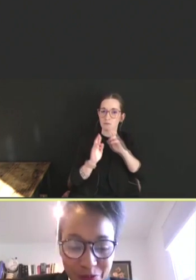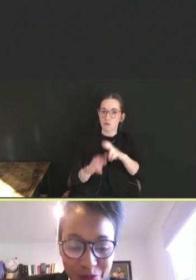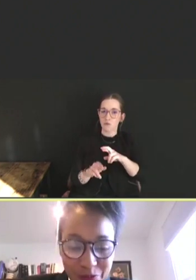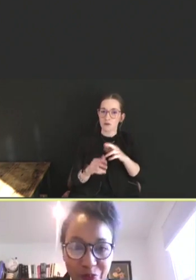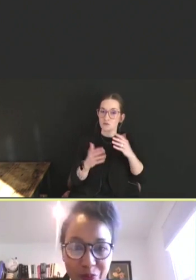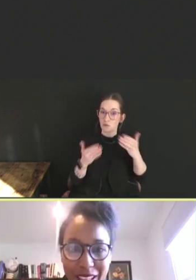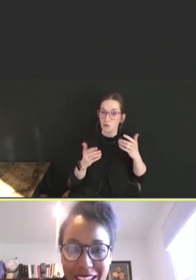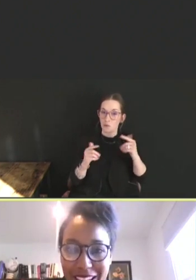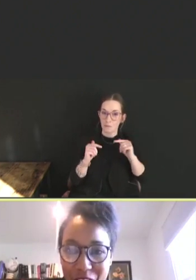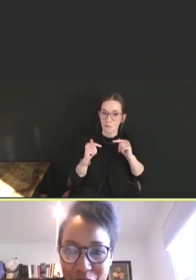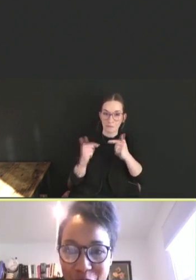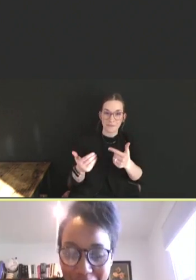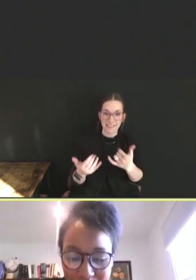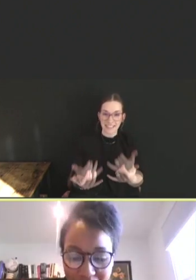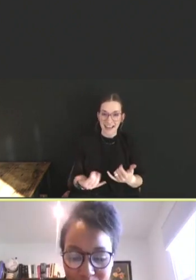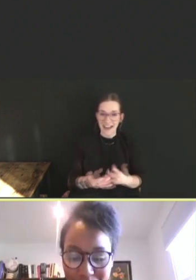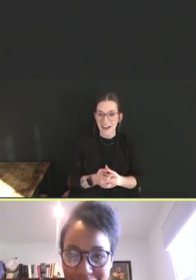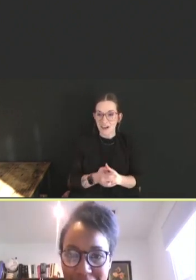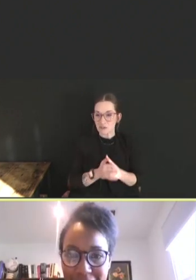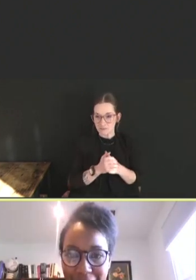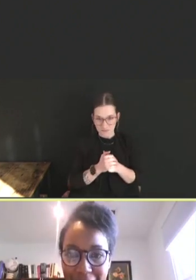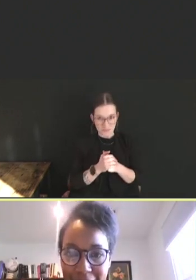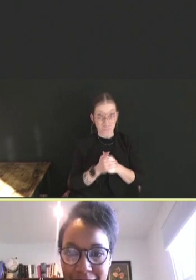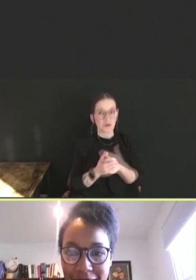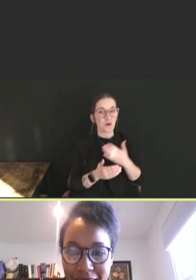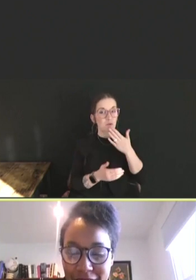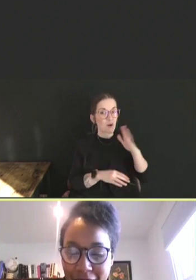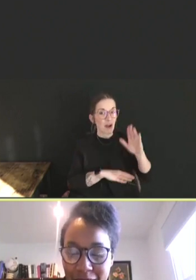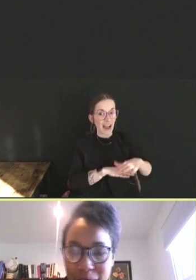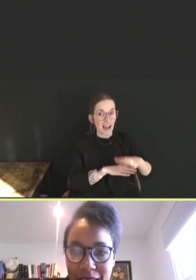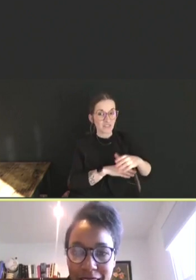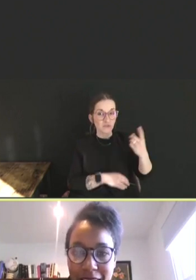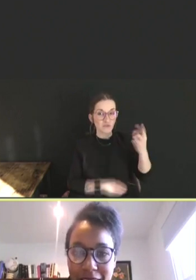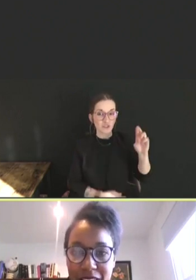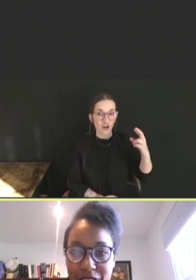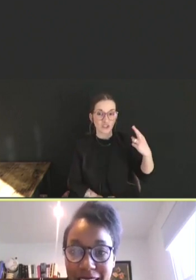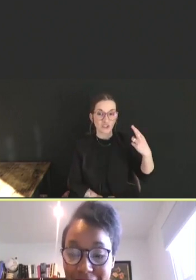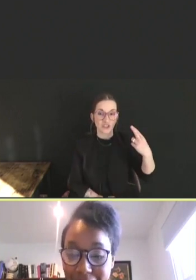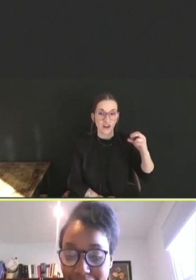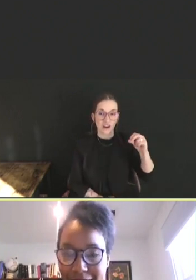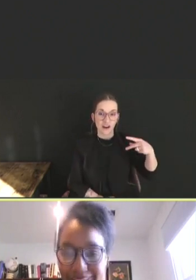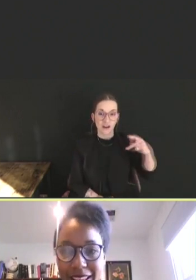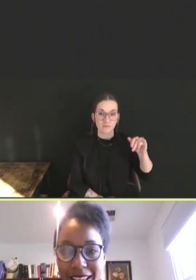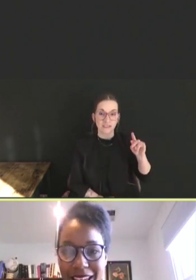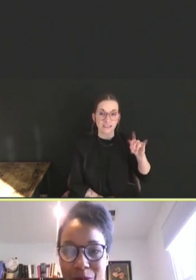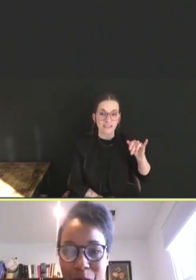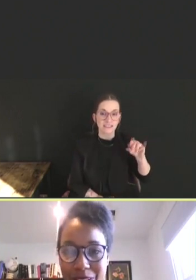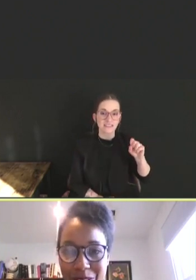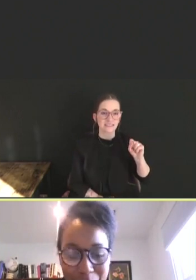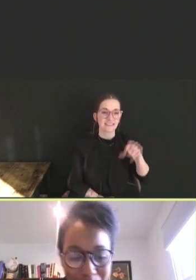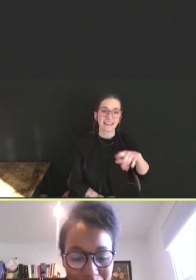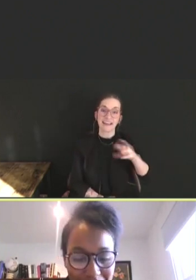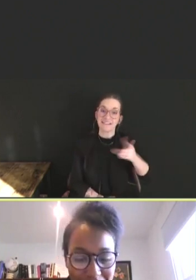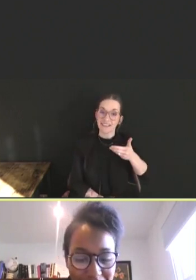Good afternoon, Dr. Hopkins and the NVAC Committee invited guests, and members of the public.